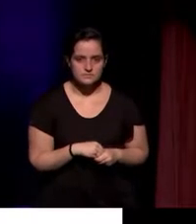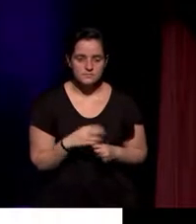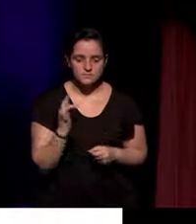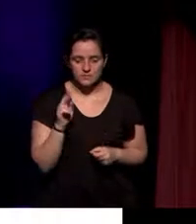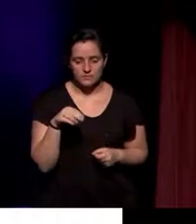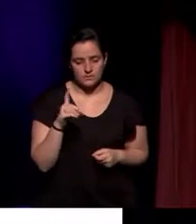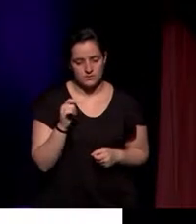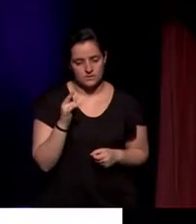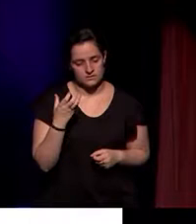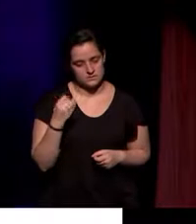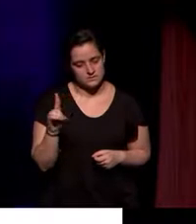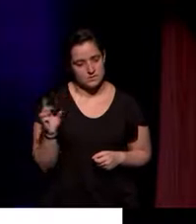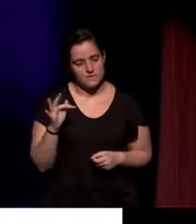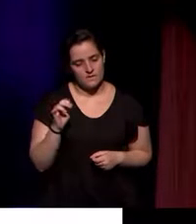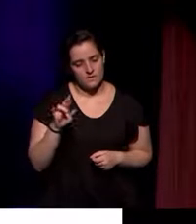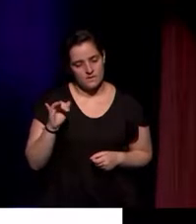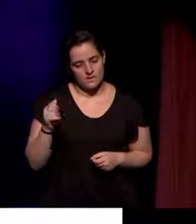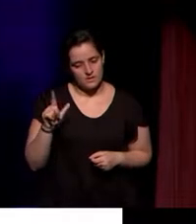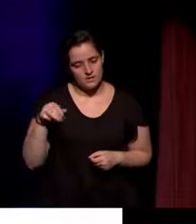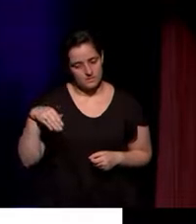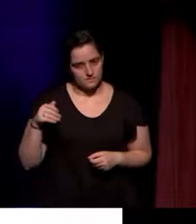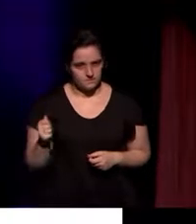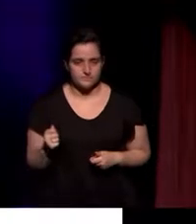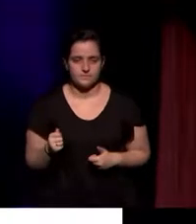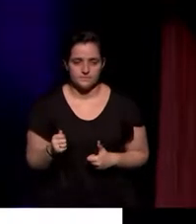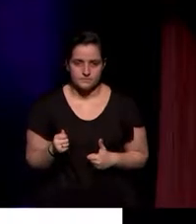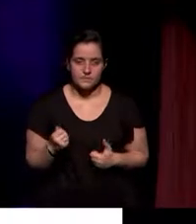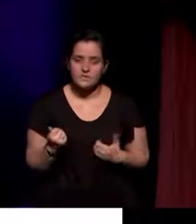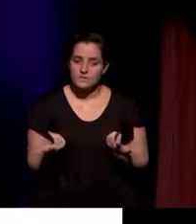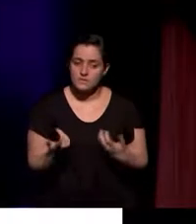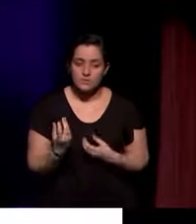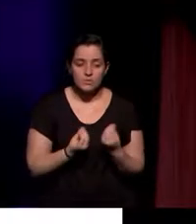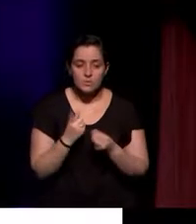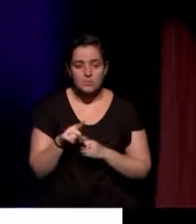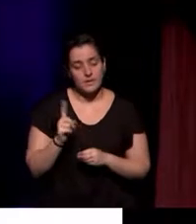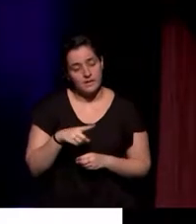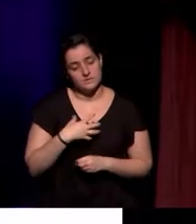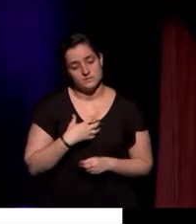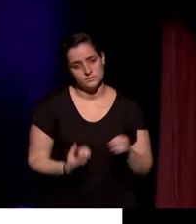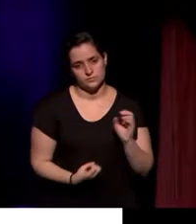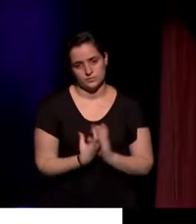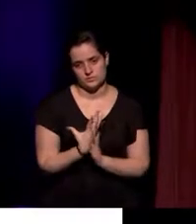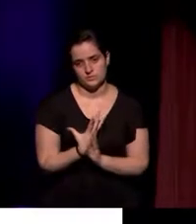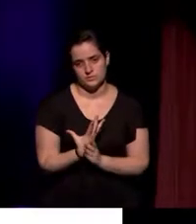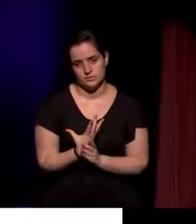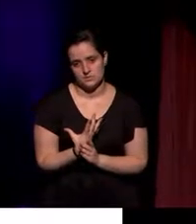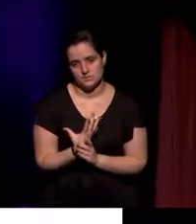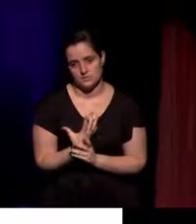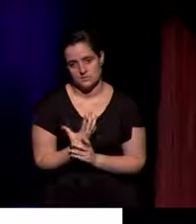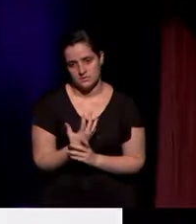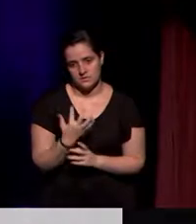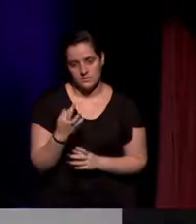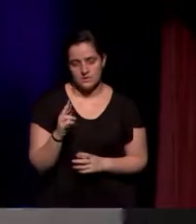but it appears in the official history. So this is how Frelimo comes into being. And Frelimo